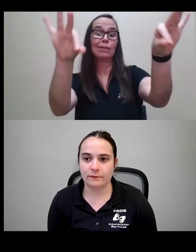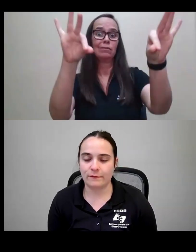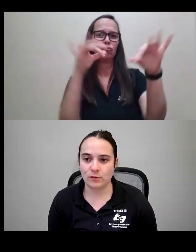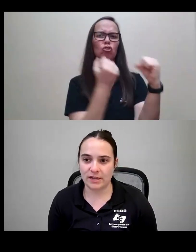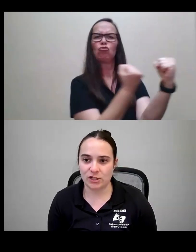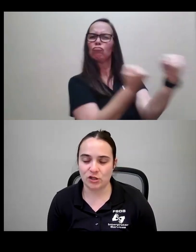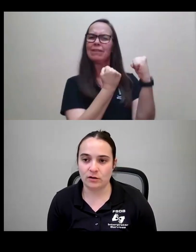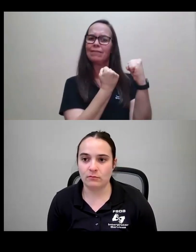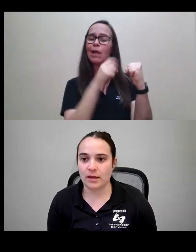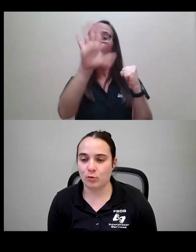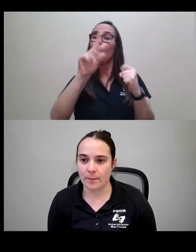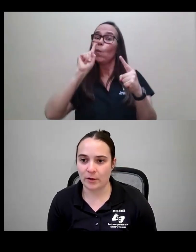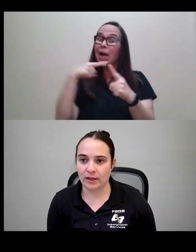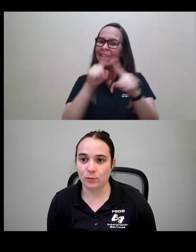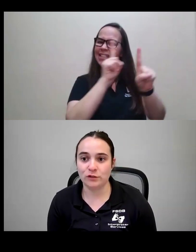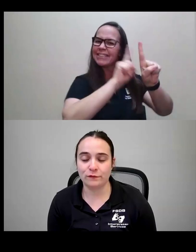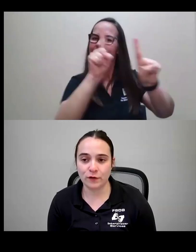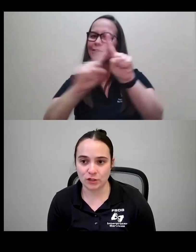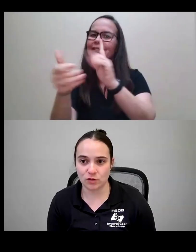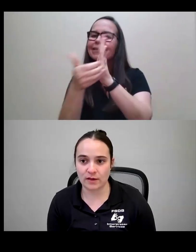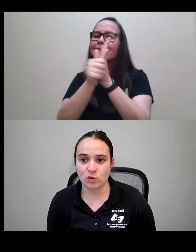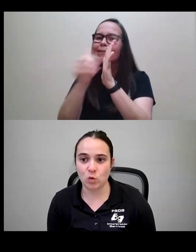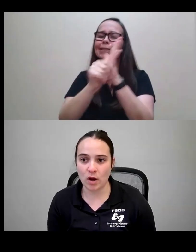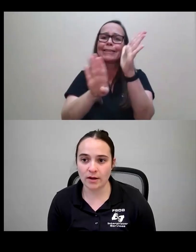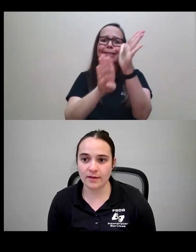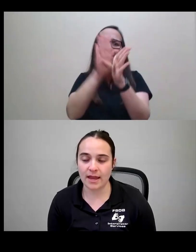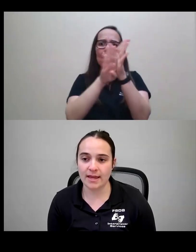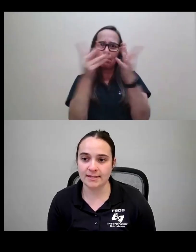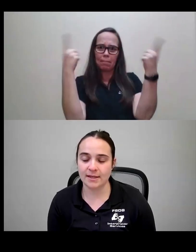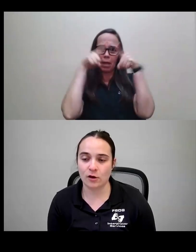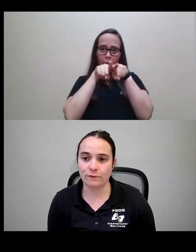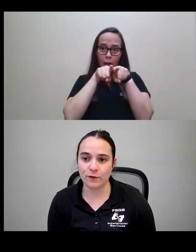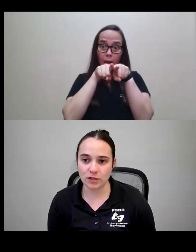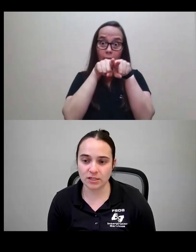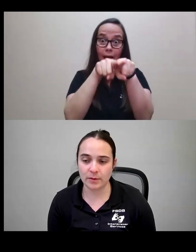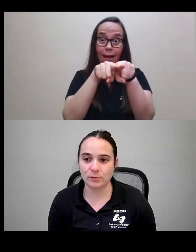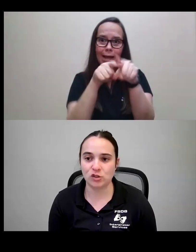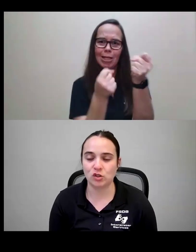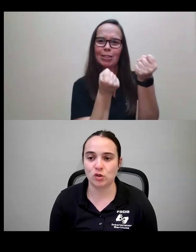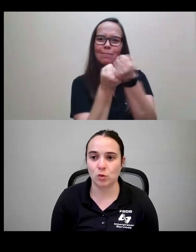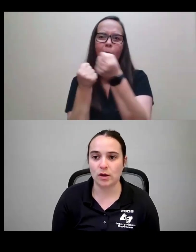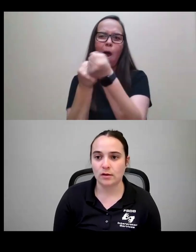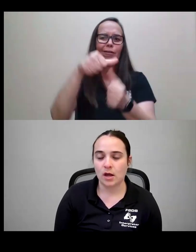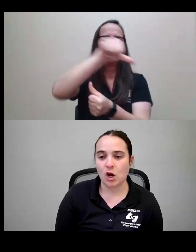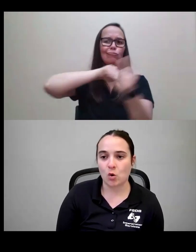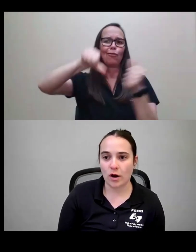that foundation and primary language first. So they have to acquire that ASL first to be able to